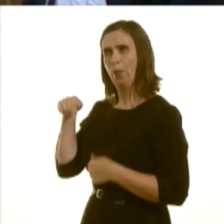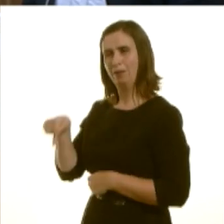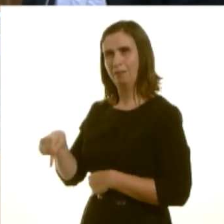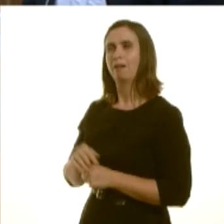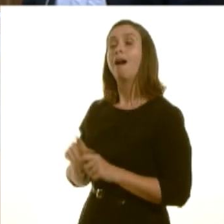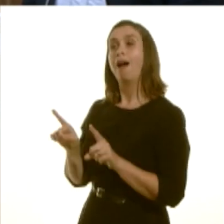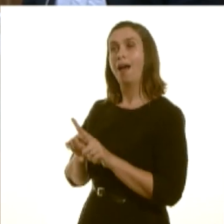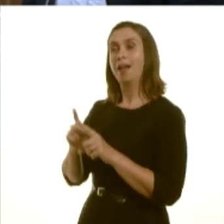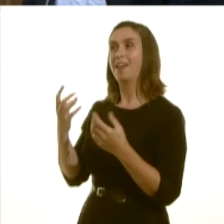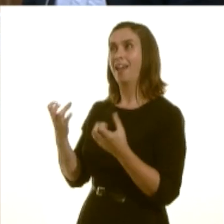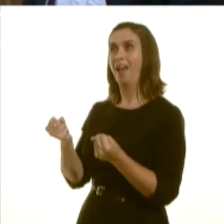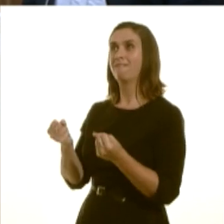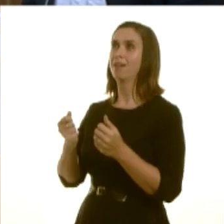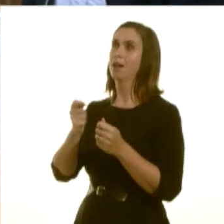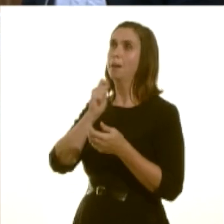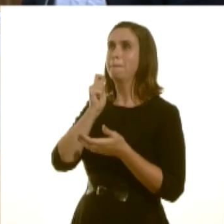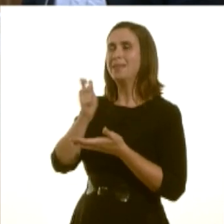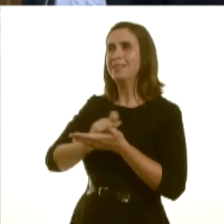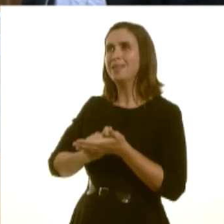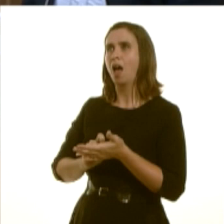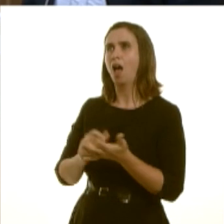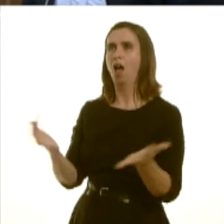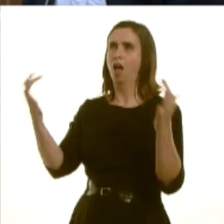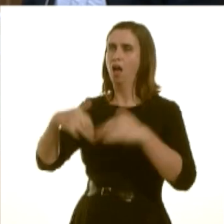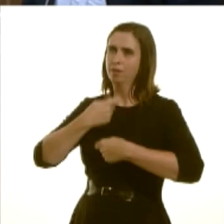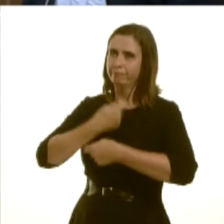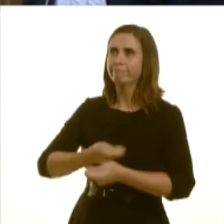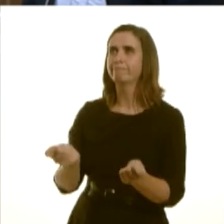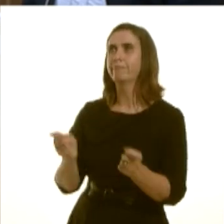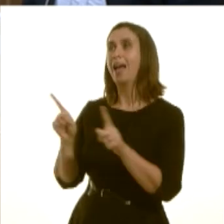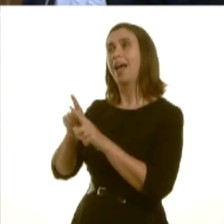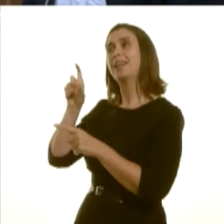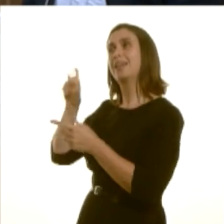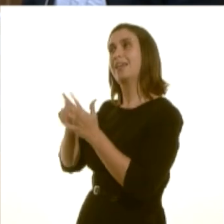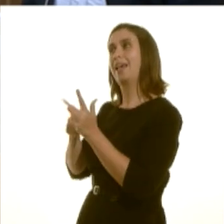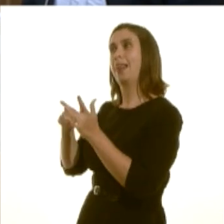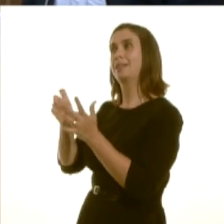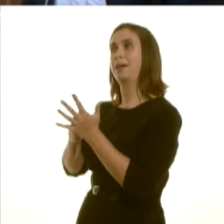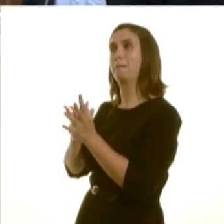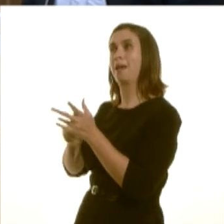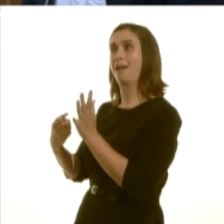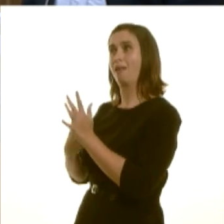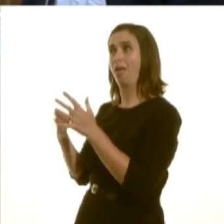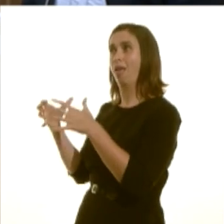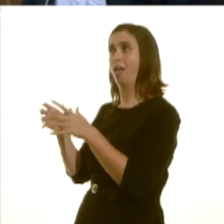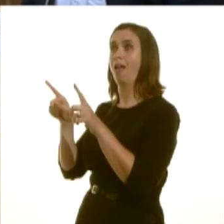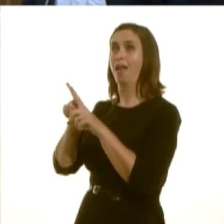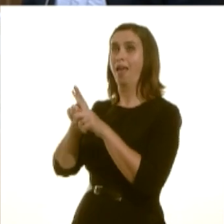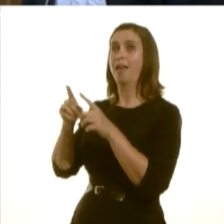as well for the media, and indeed the reception that was held in the Celtic Manor, and I was glad to be joined there by the leaders of Plaid Cymru and the Liberal Democrats.